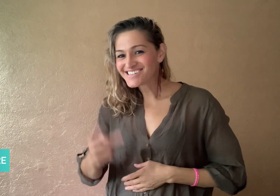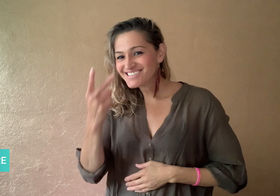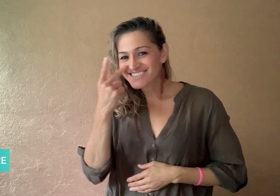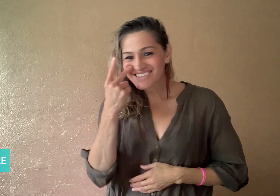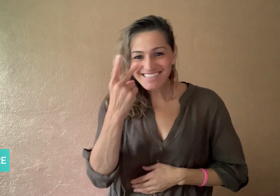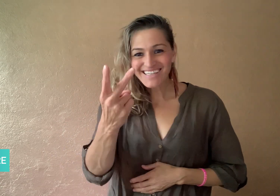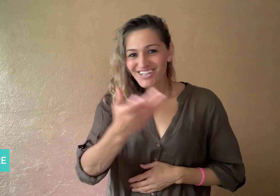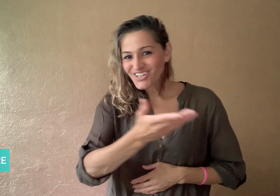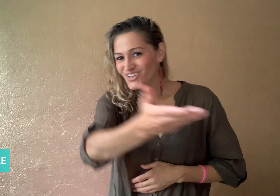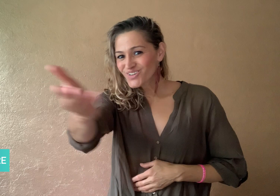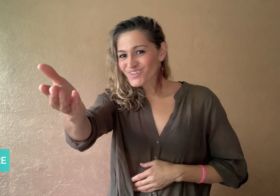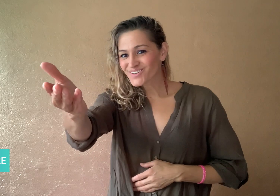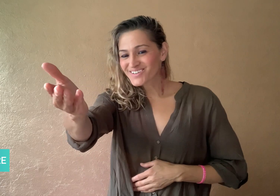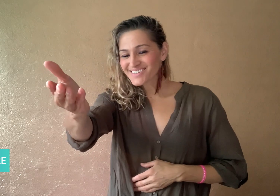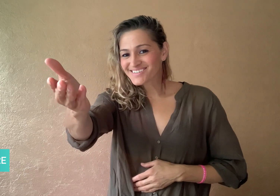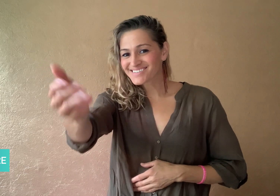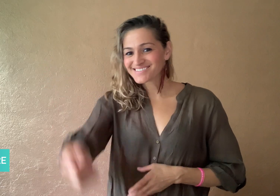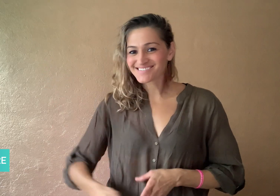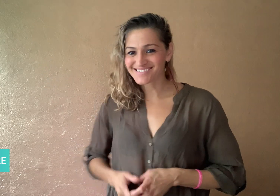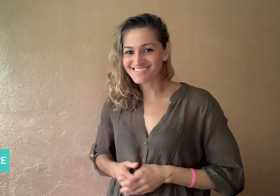See you!